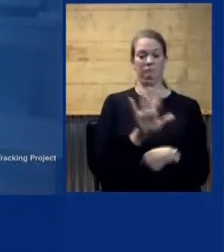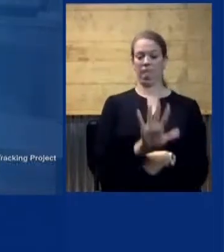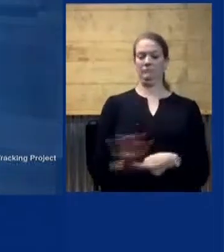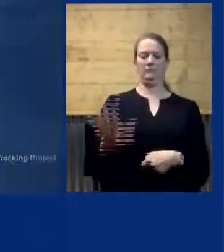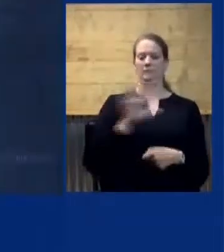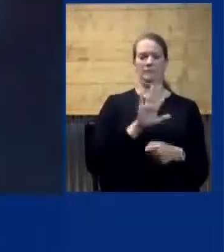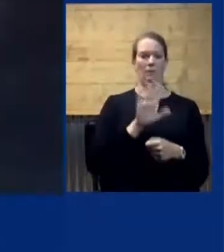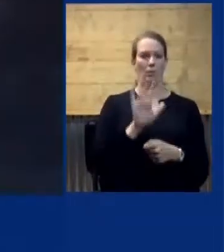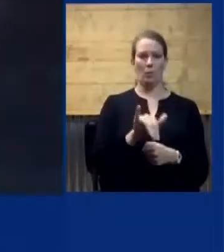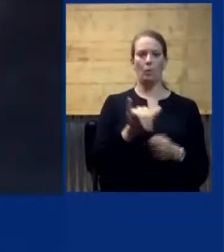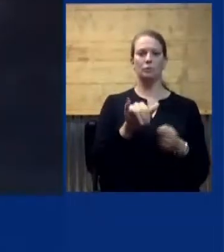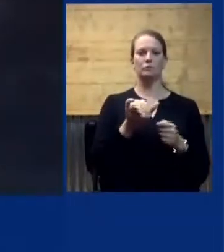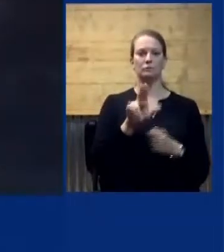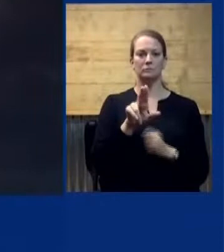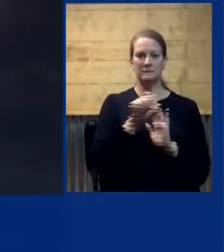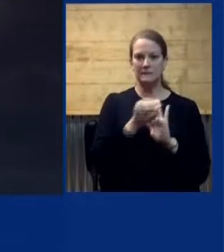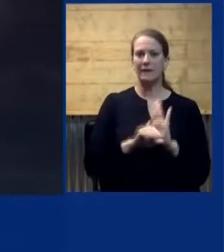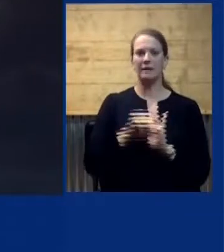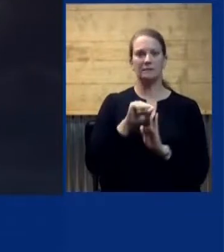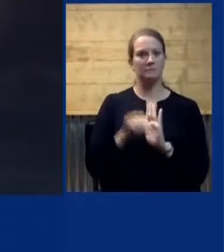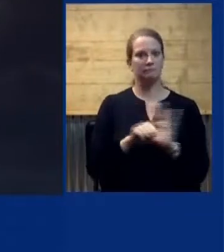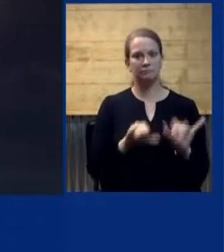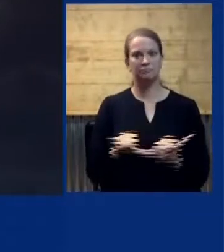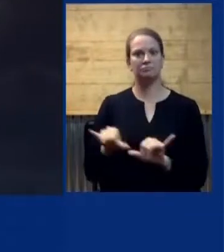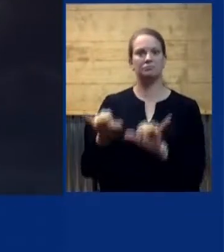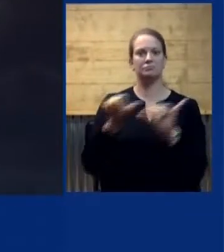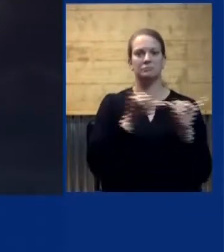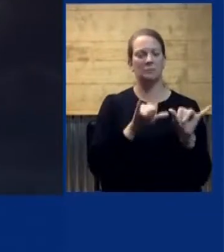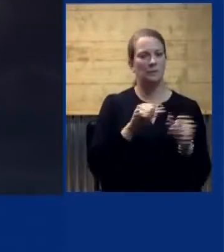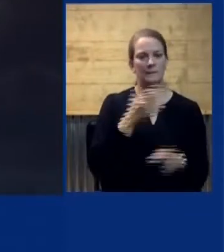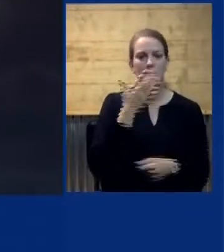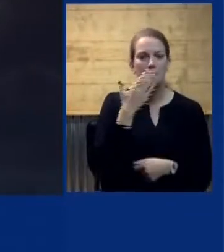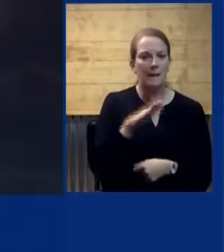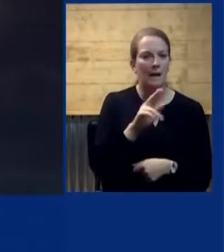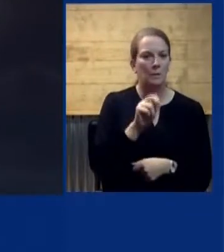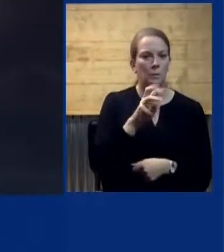FLORIDA HAS SAID THEY NEED ASSISTANCE FROM US AND WHATEVER THEY NEED WE'LL PROVIDE.